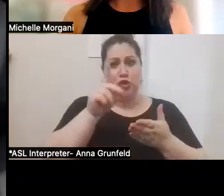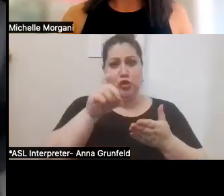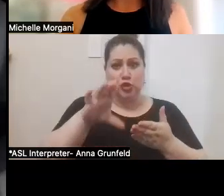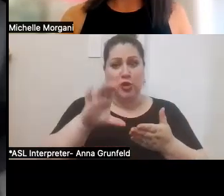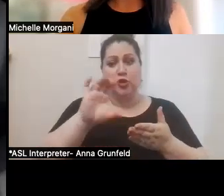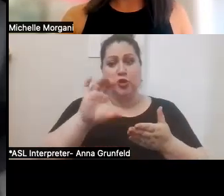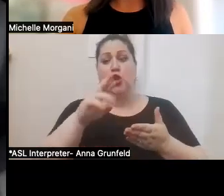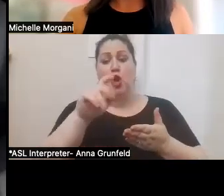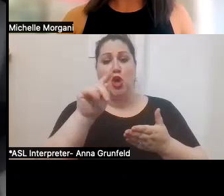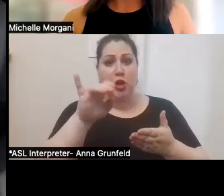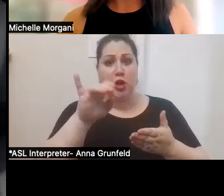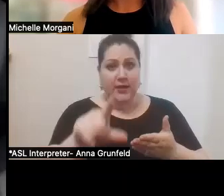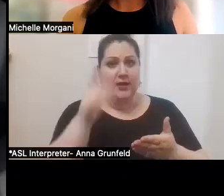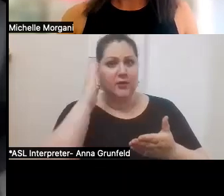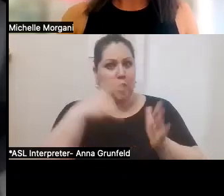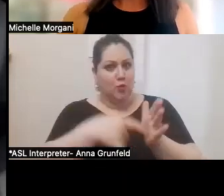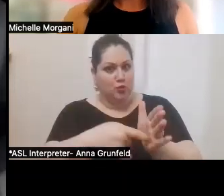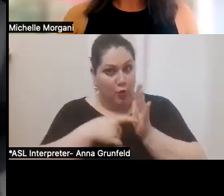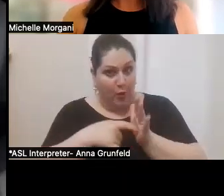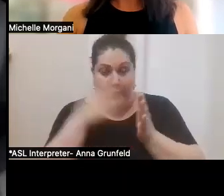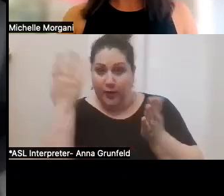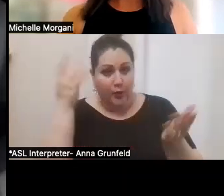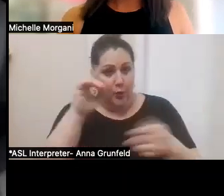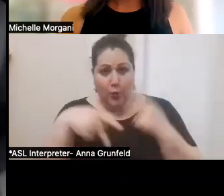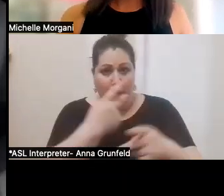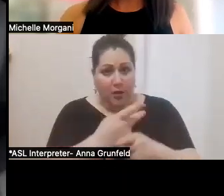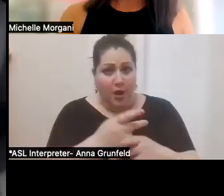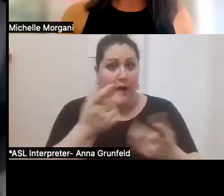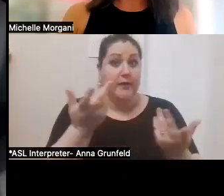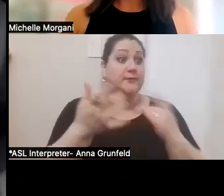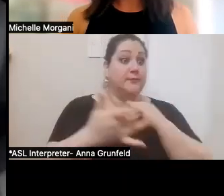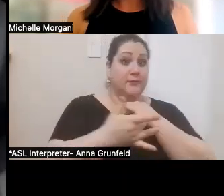within that practicum setting, again is it electronic, is it handwritten.